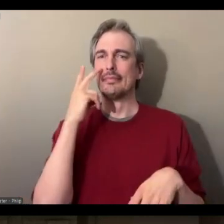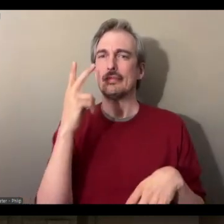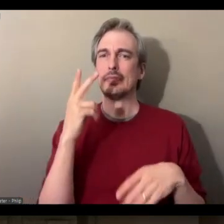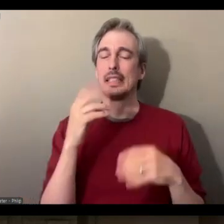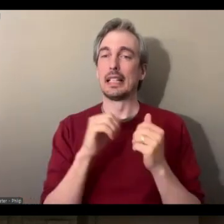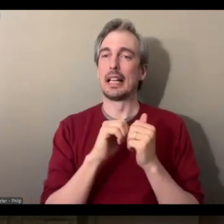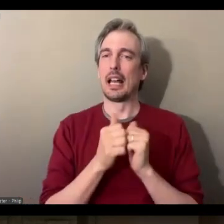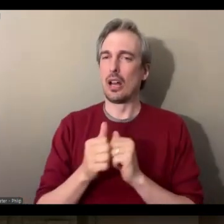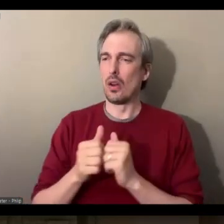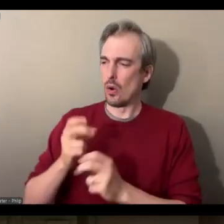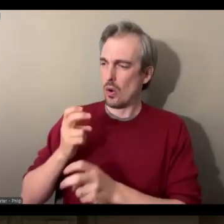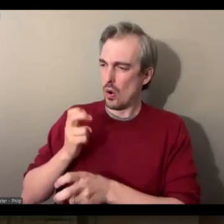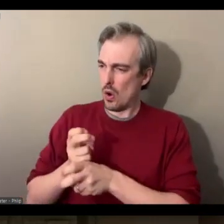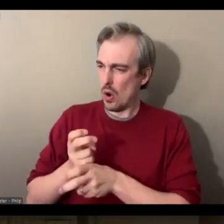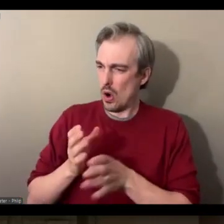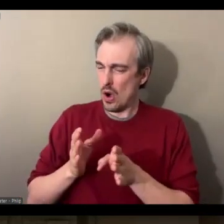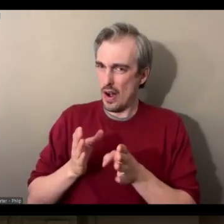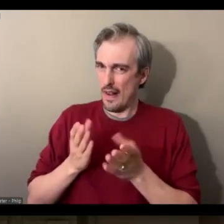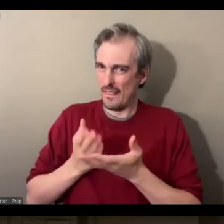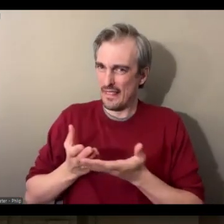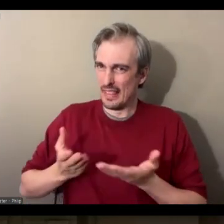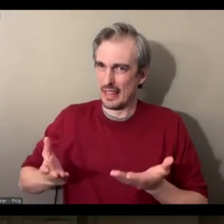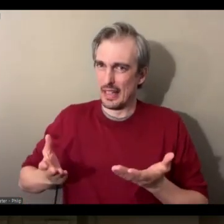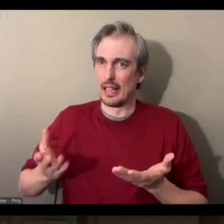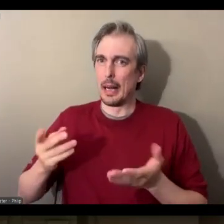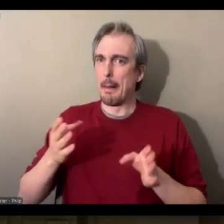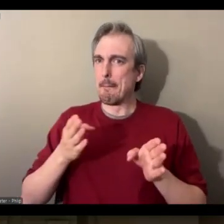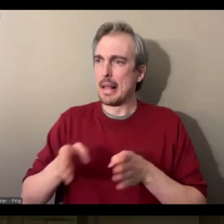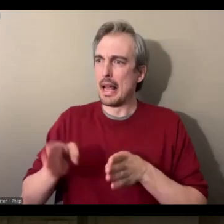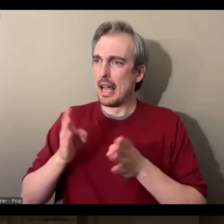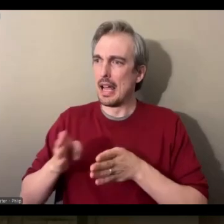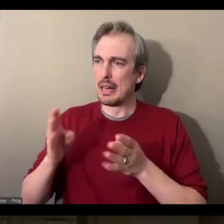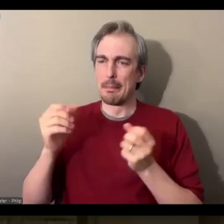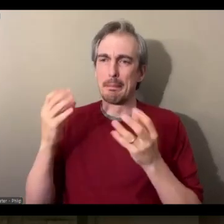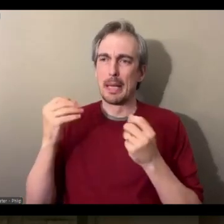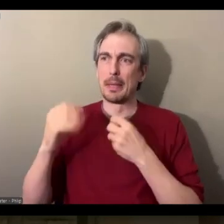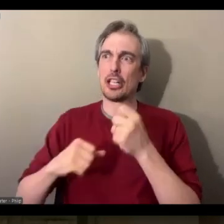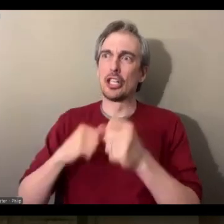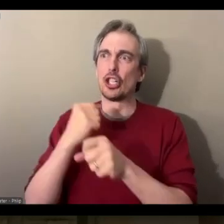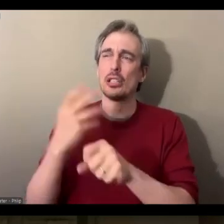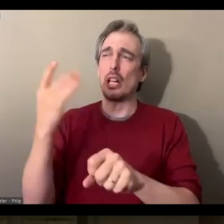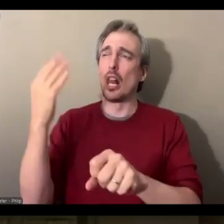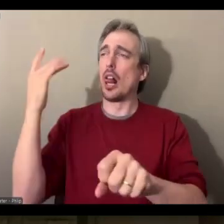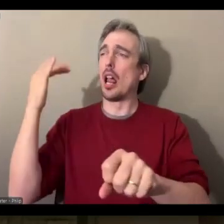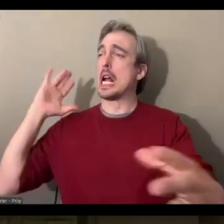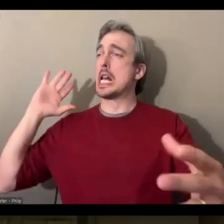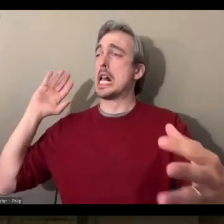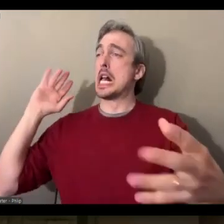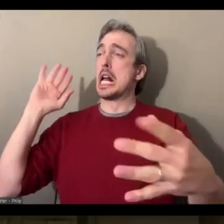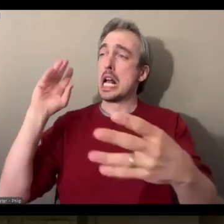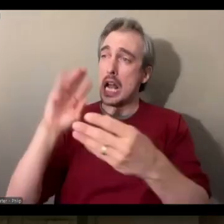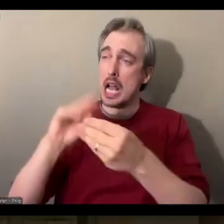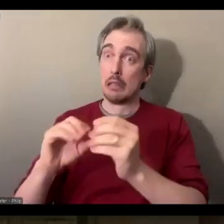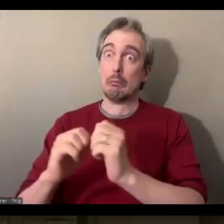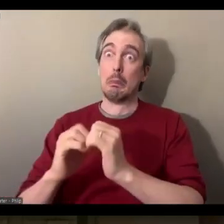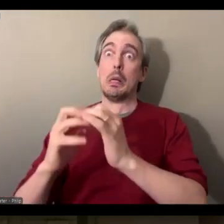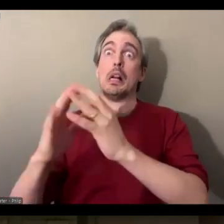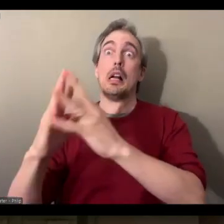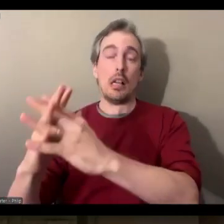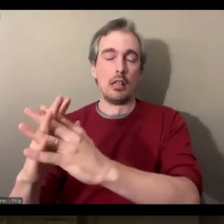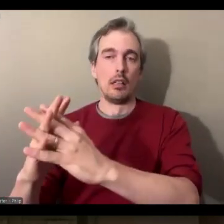in advance. And really what we come in to add, organizations like ours, before we actually open